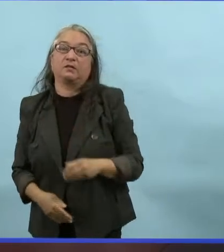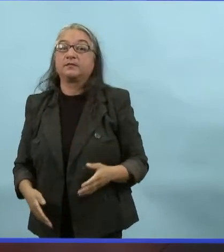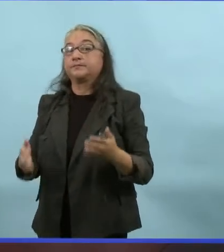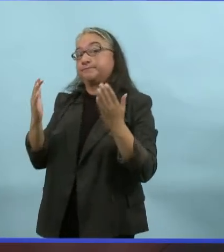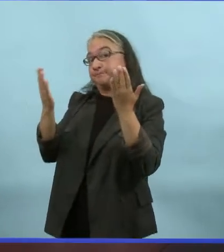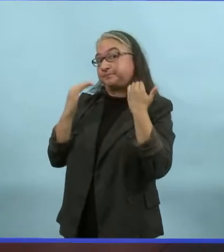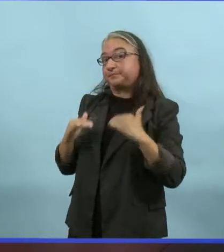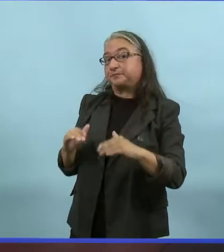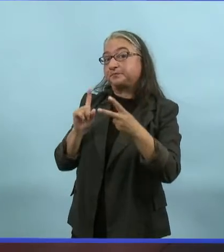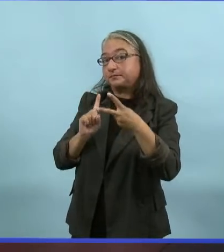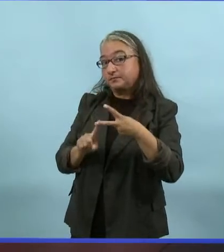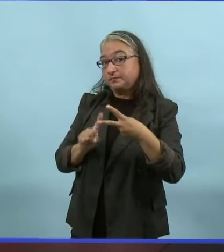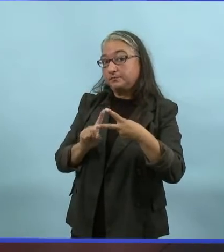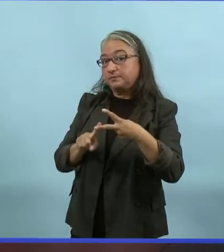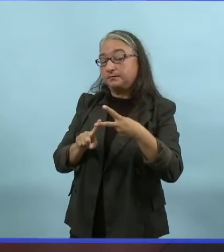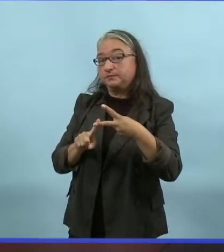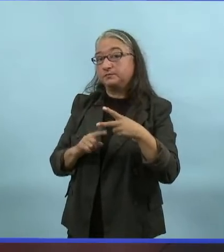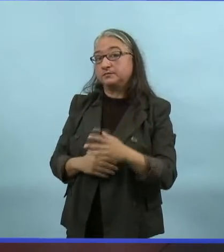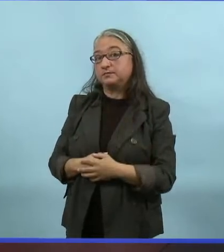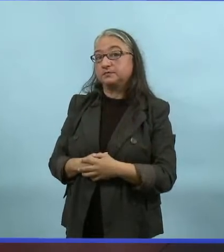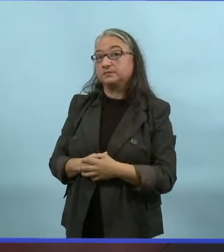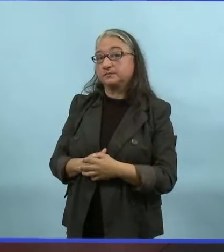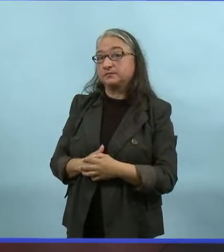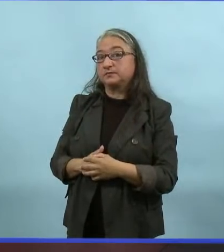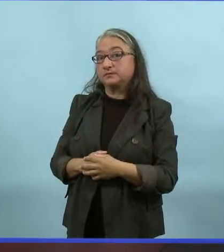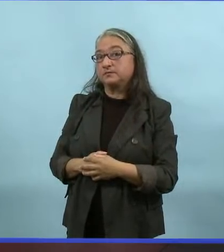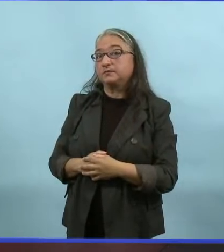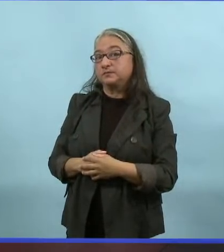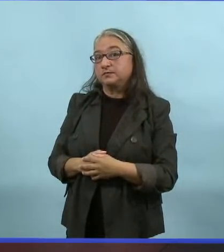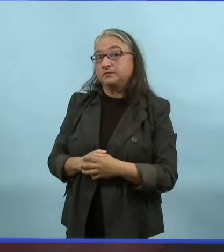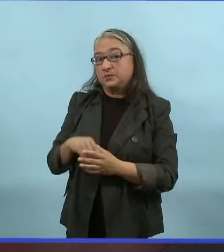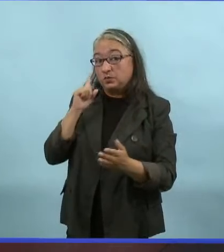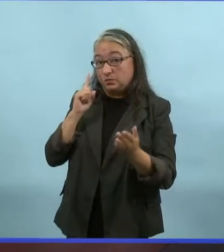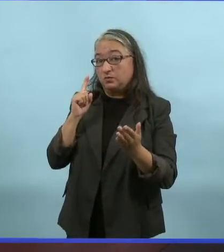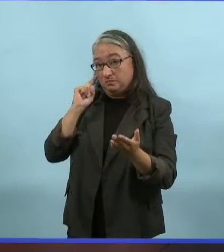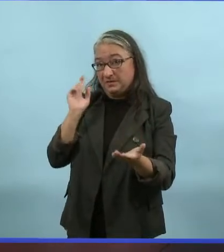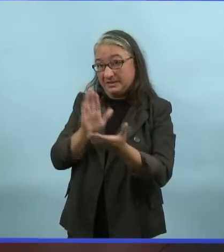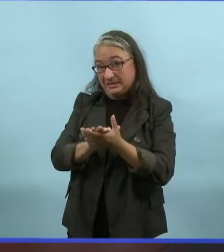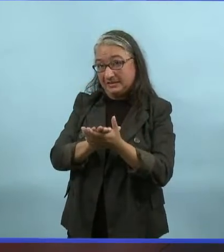you recommend some other safety measures while out in the other Canadian province opening up